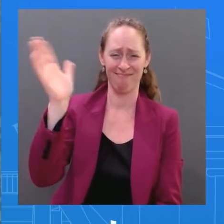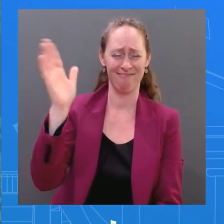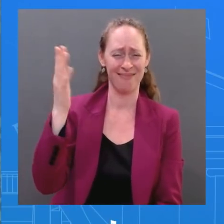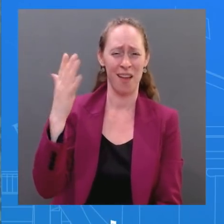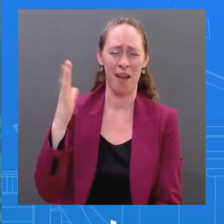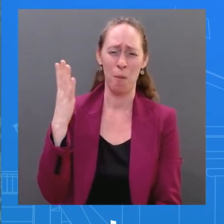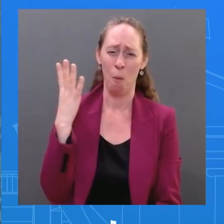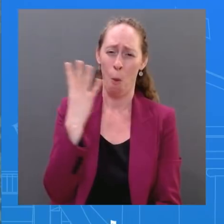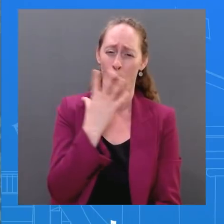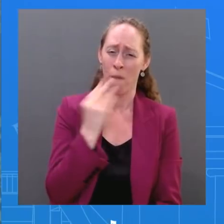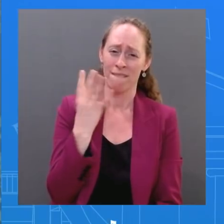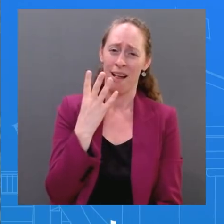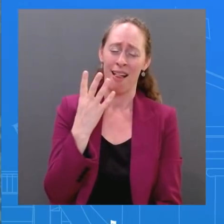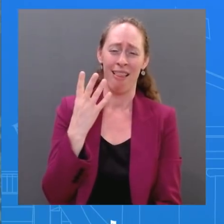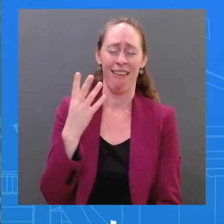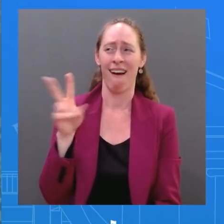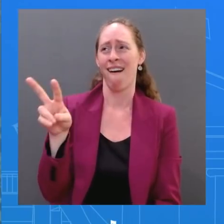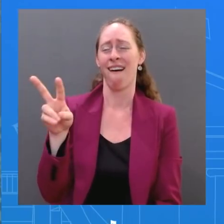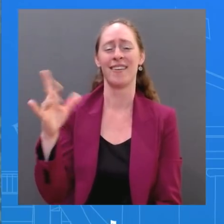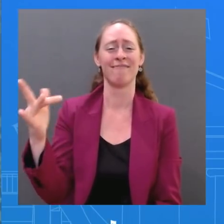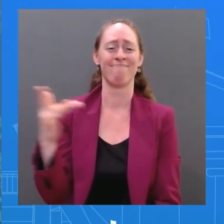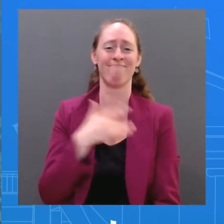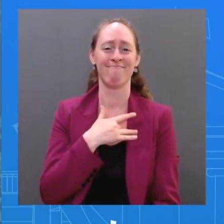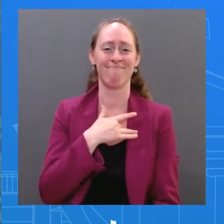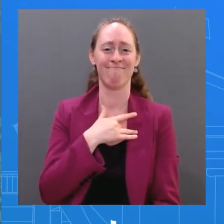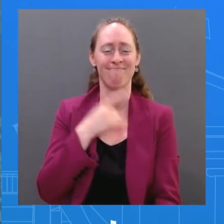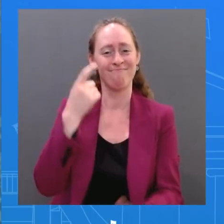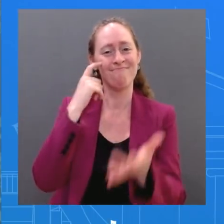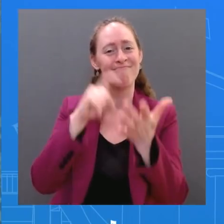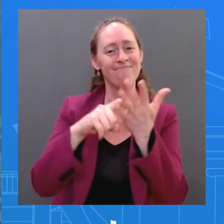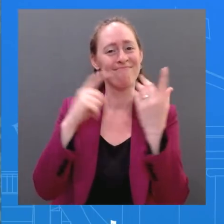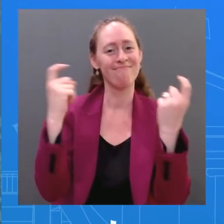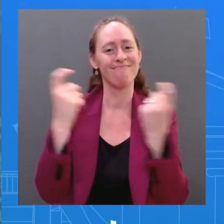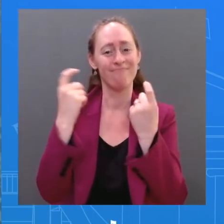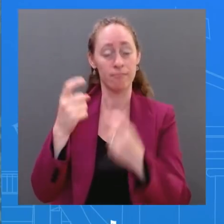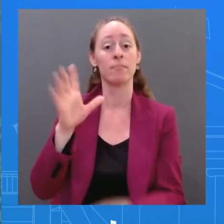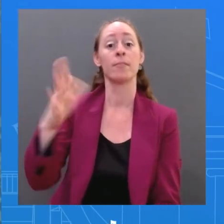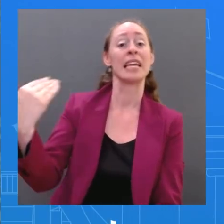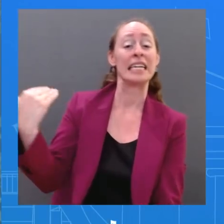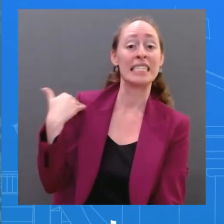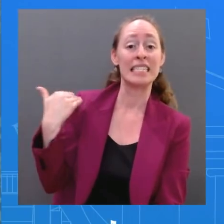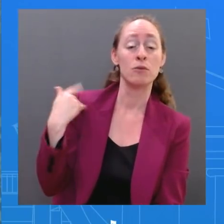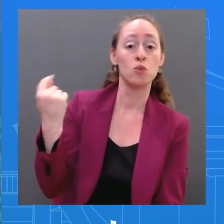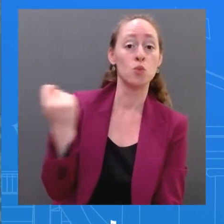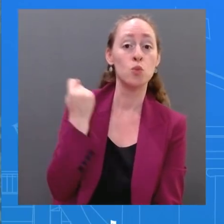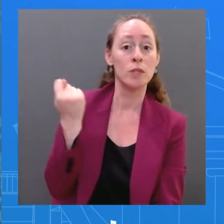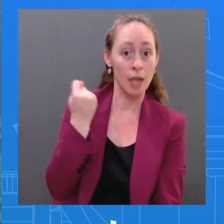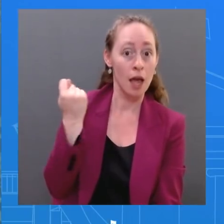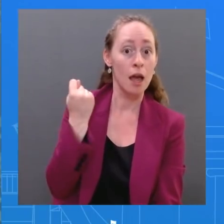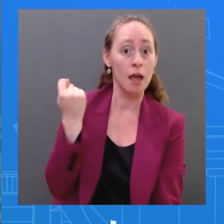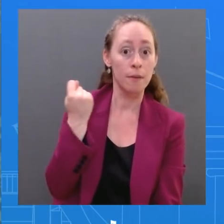But on Tuesday -- just to recap just a little bit: On Tuesday, the President bestowed our nation's highest military honor